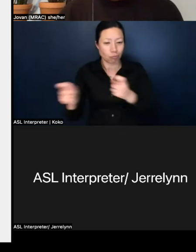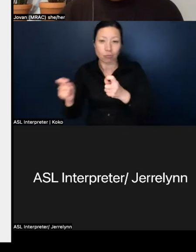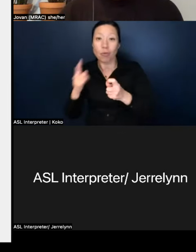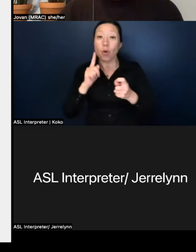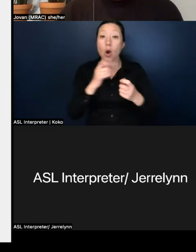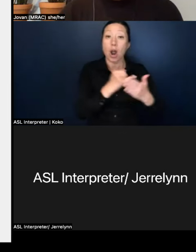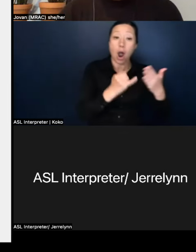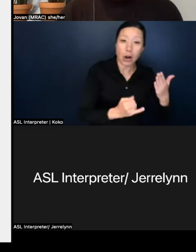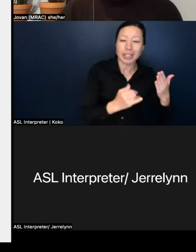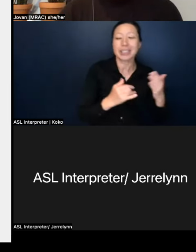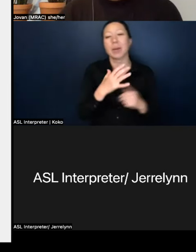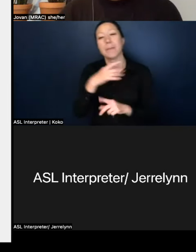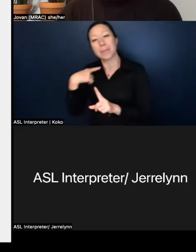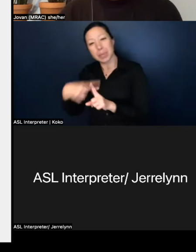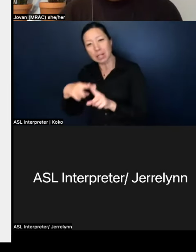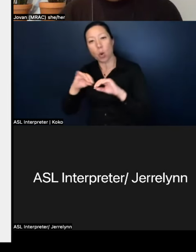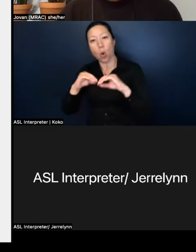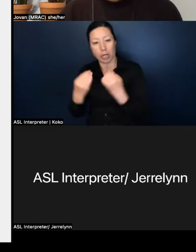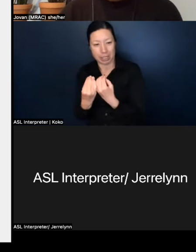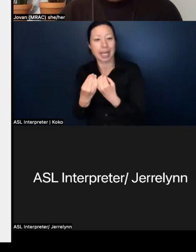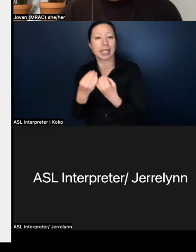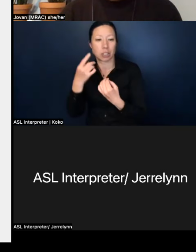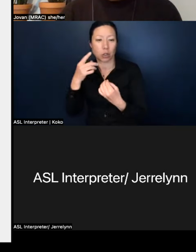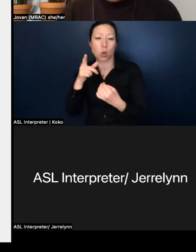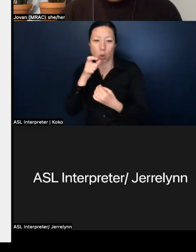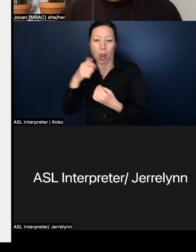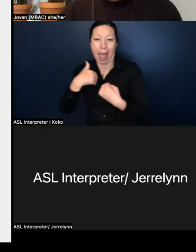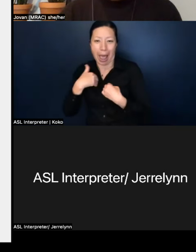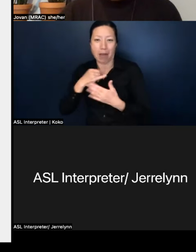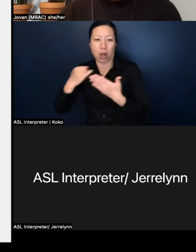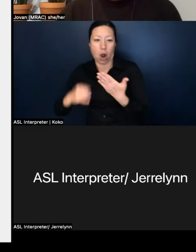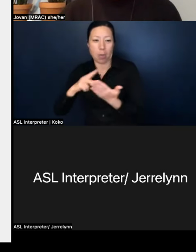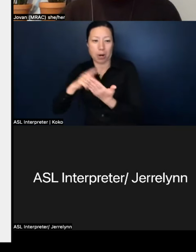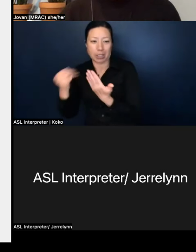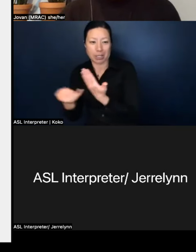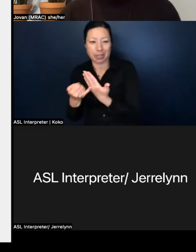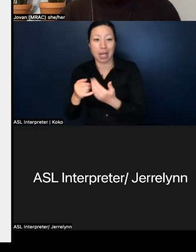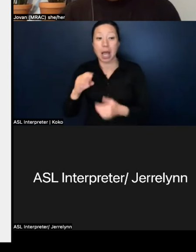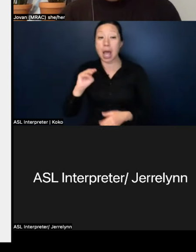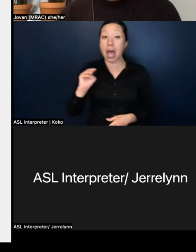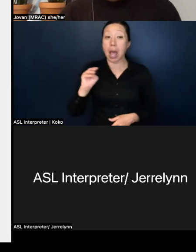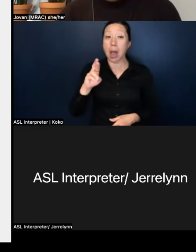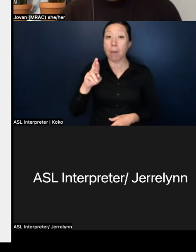MRAC's funding is derived primarily from appropriations from the Minnesota state legislator,